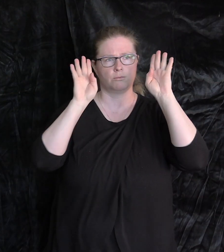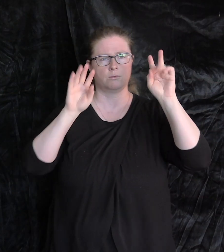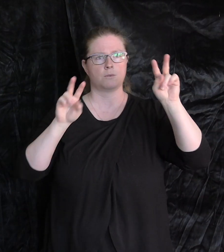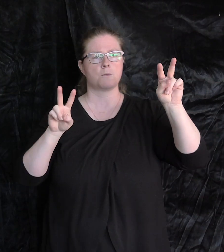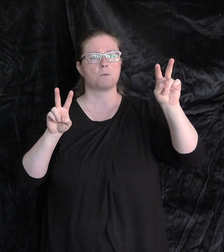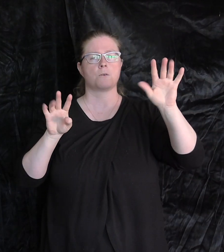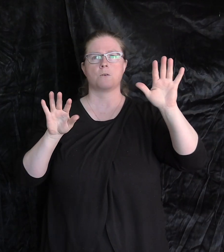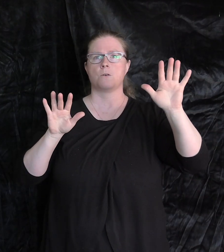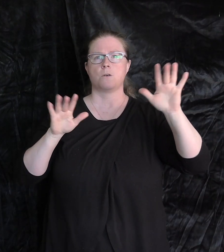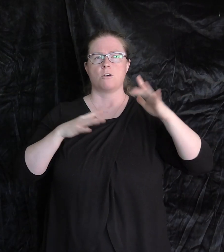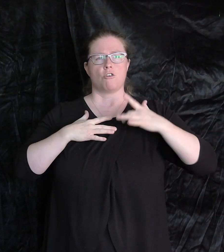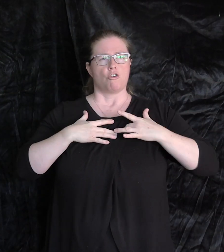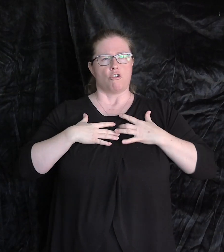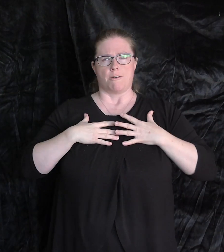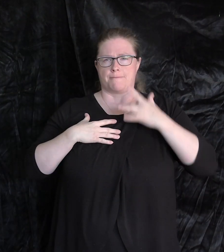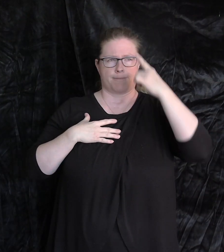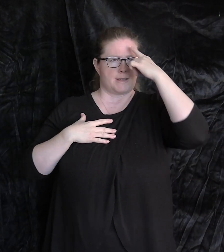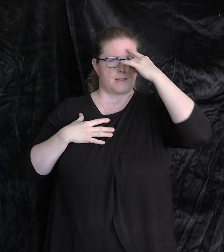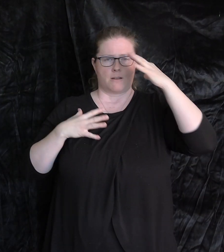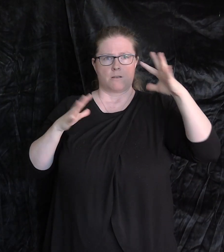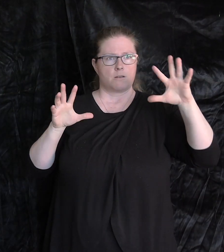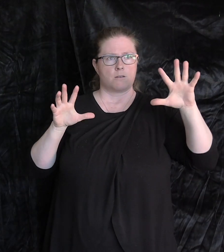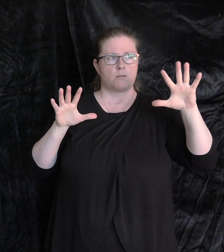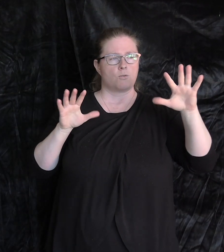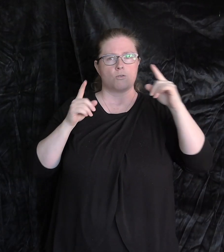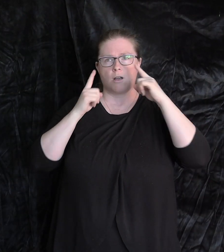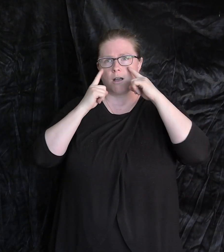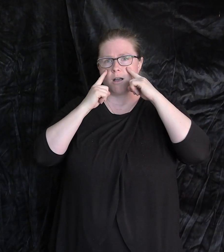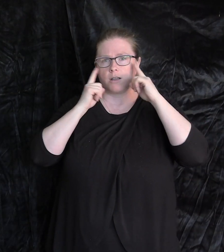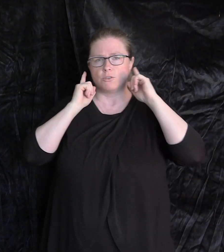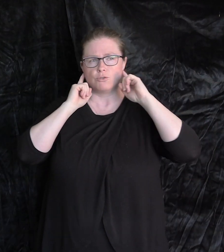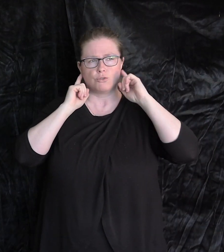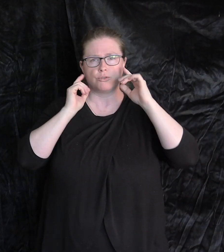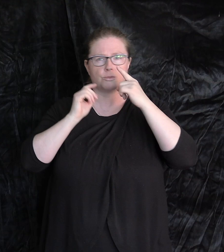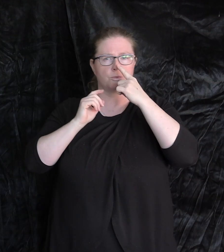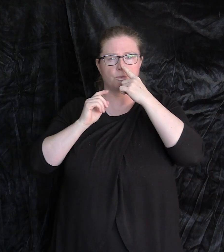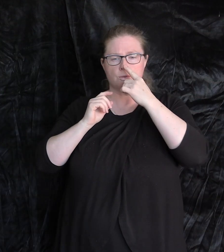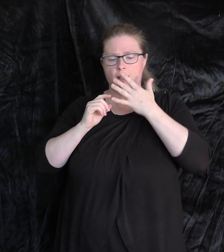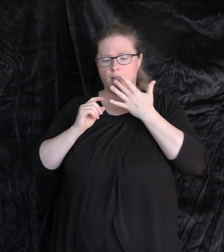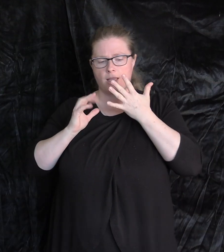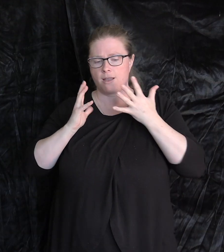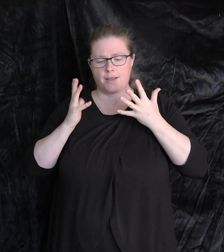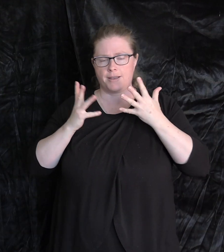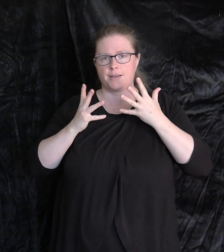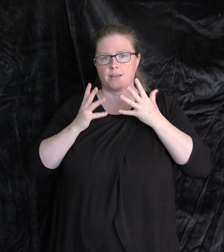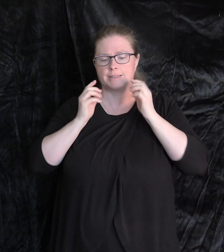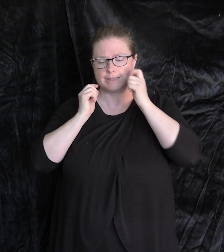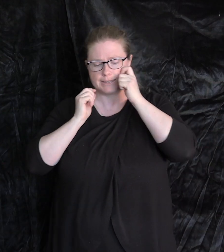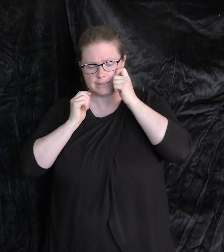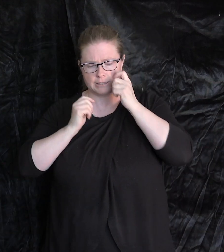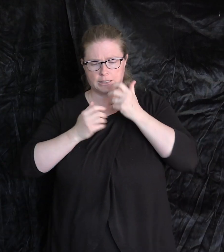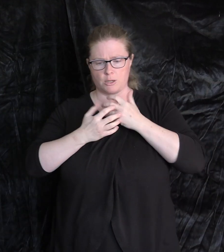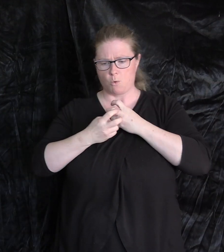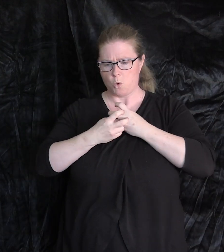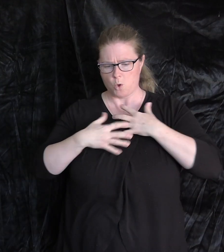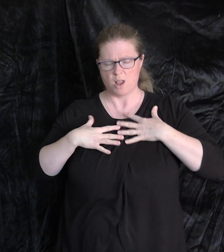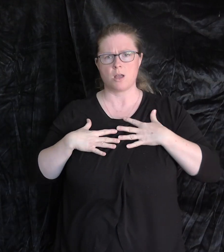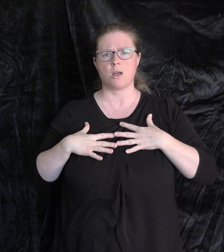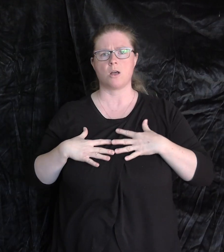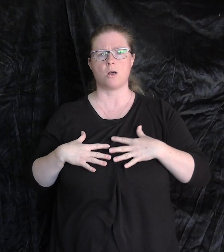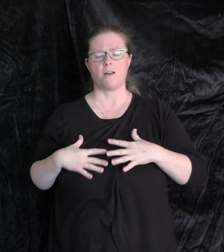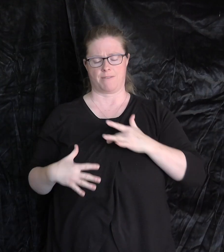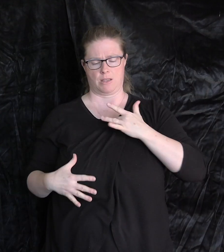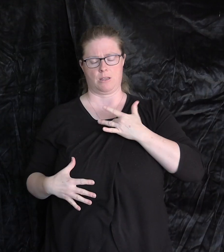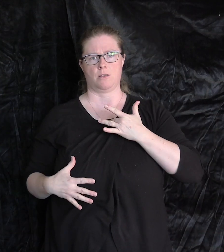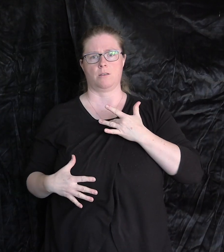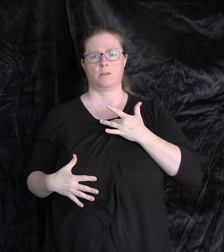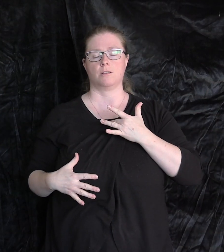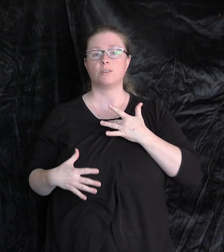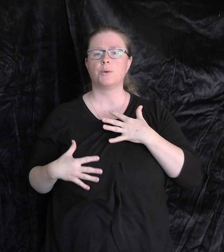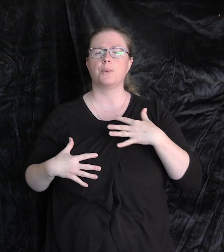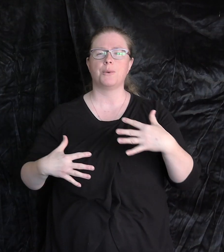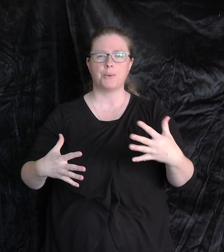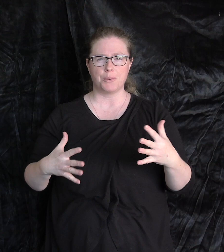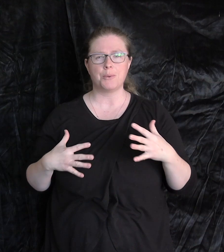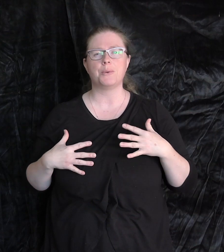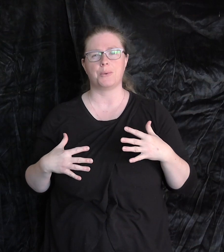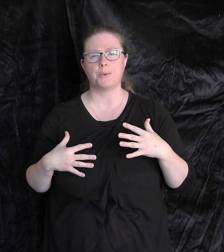Listen with heart and mind, eye and ear, nose and tongue, flesh and bone. Breathe. Be attentive to